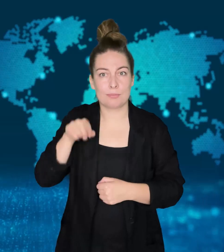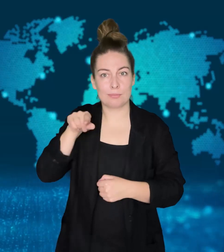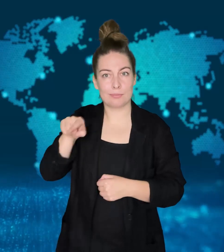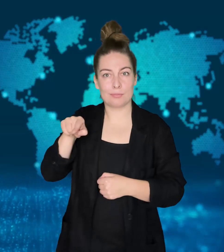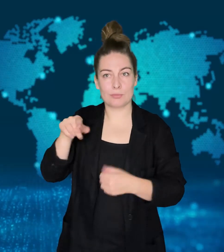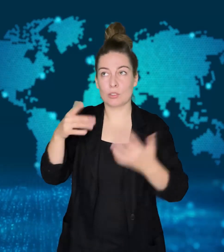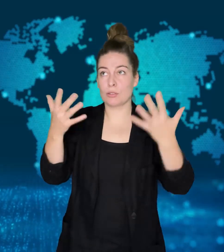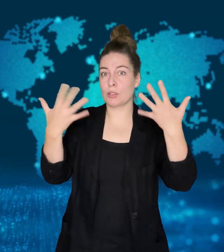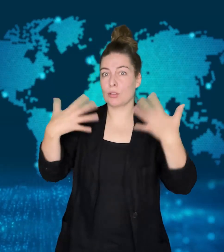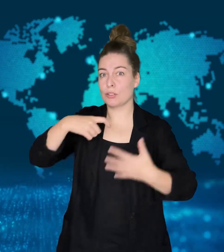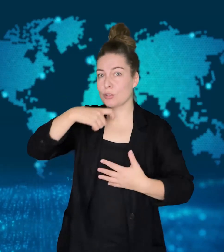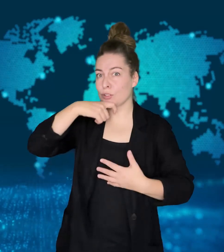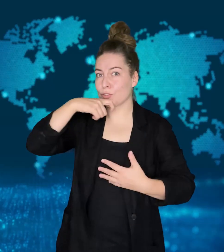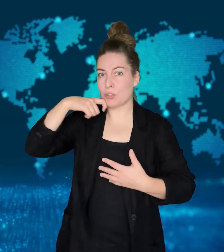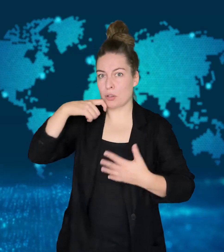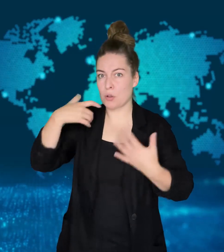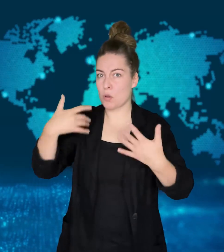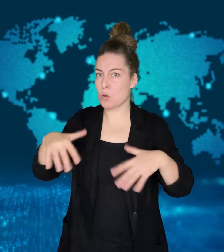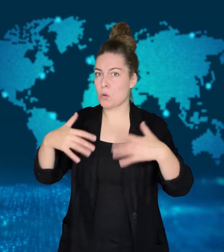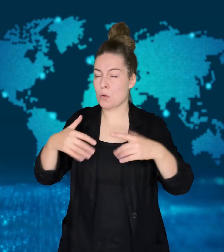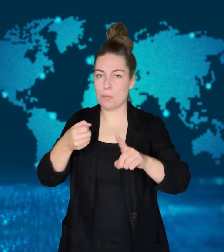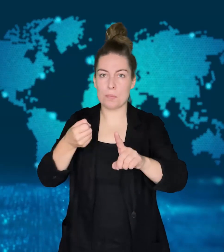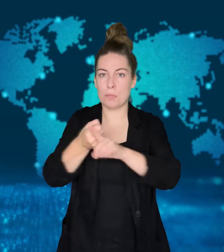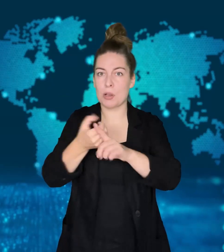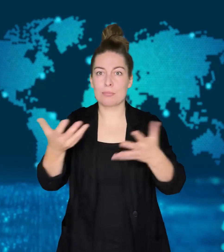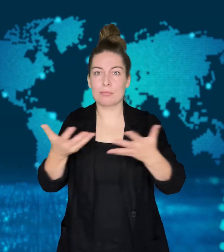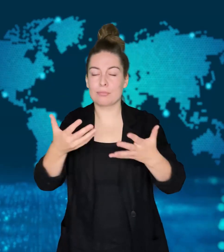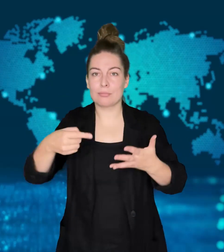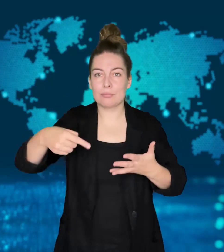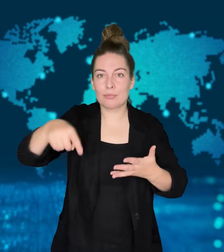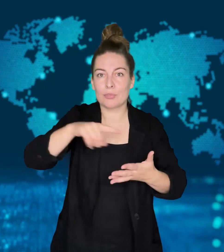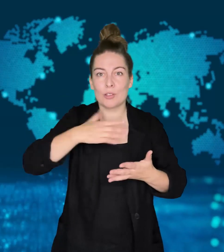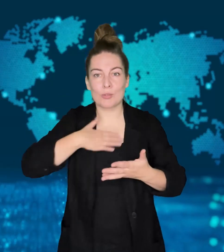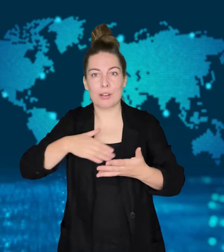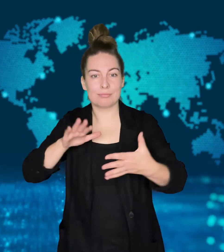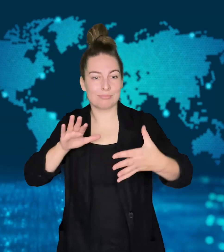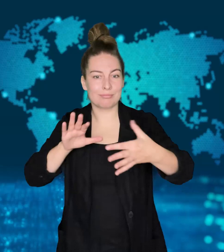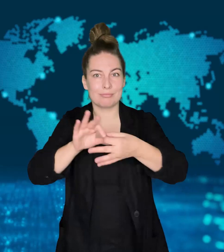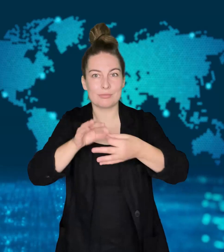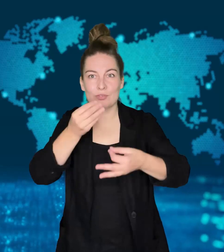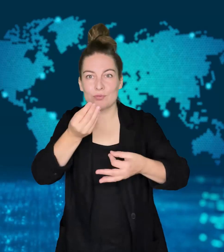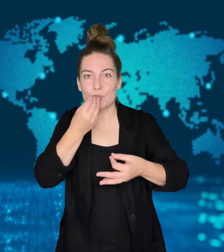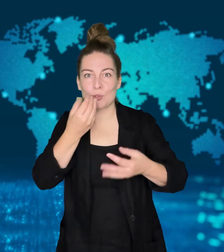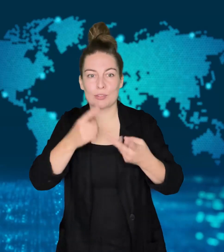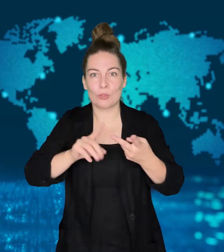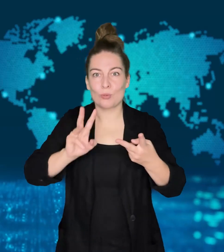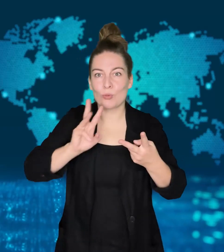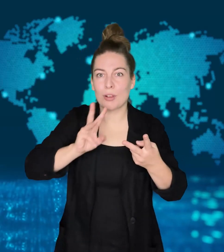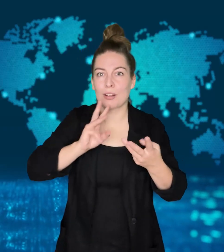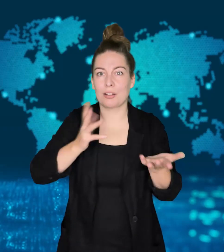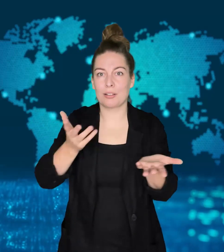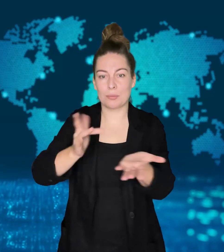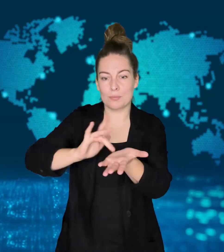some rainforest villagers were relieved